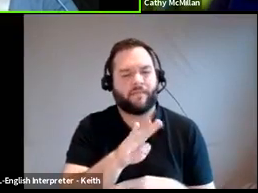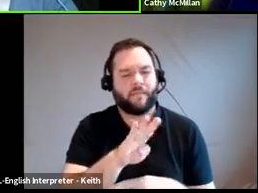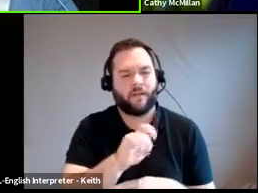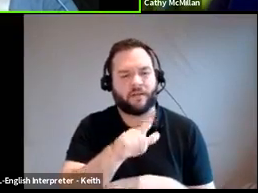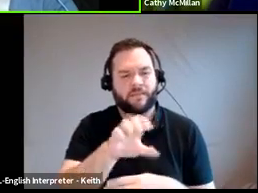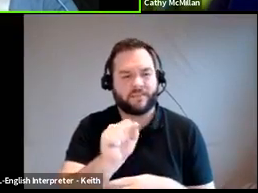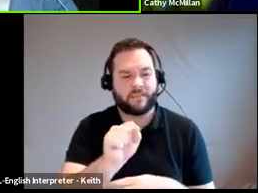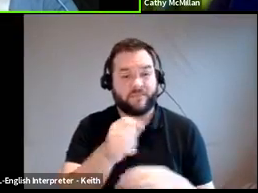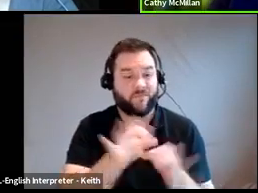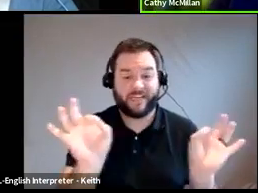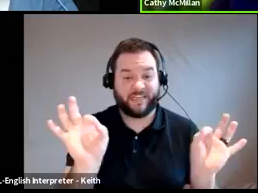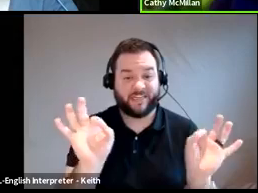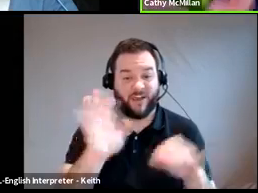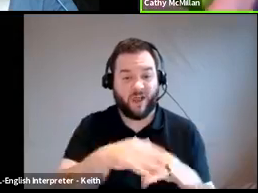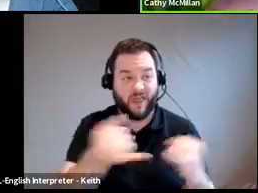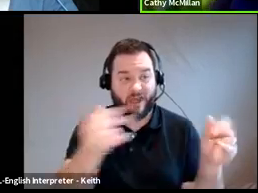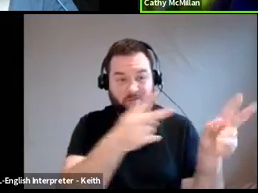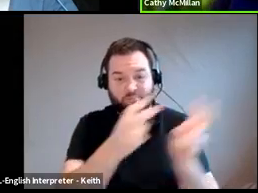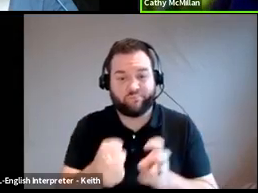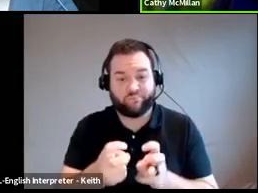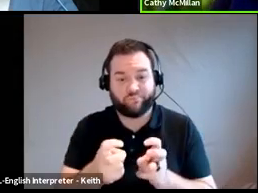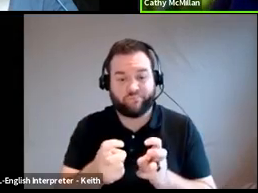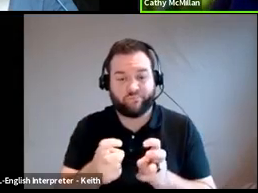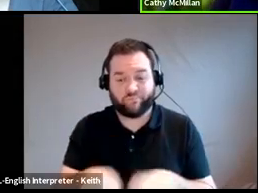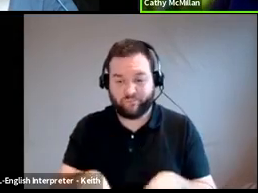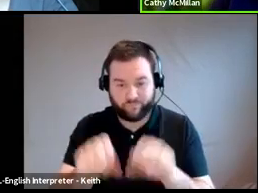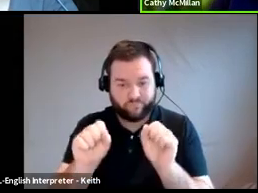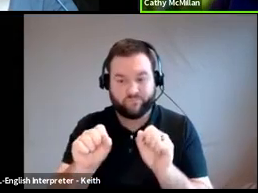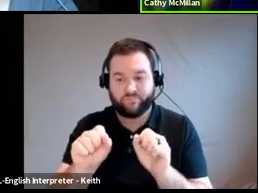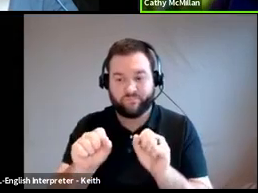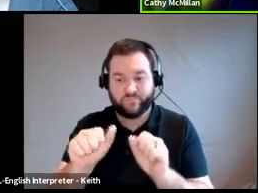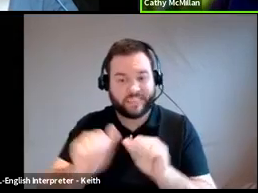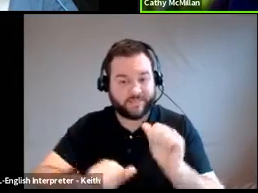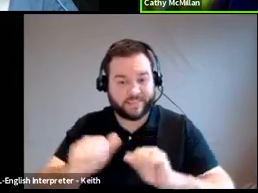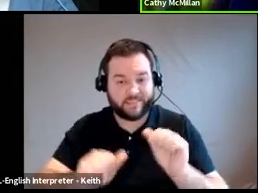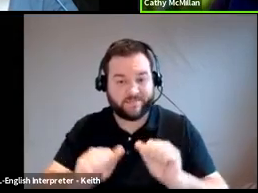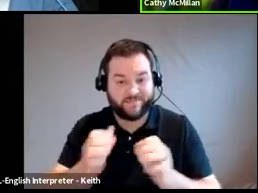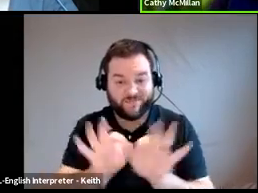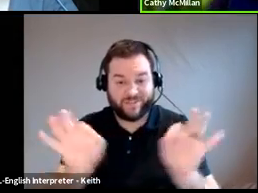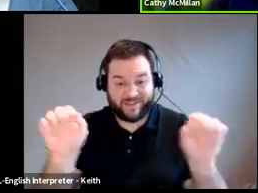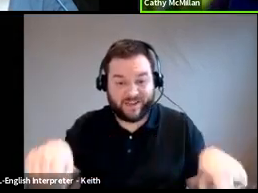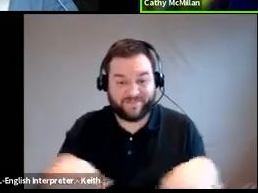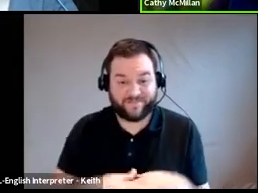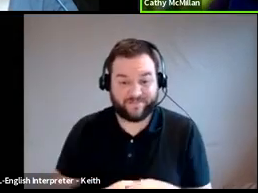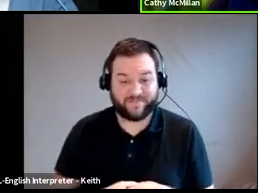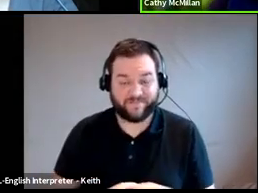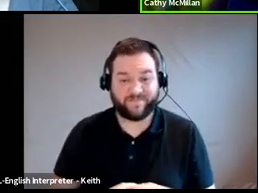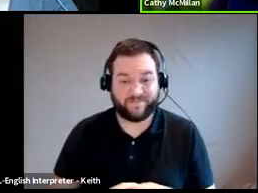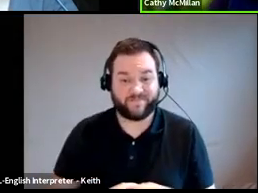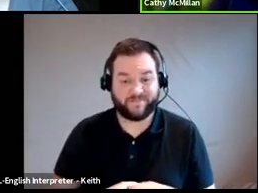t the one called the devil's the one called the devil's is free you. u can get it offline or u can get it offline or online and download it and use and download it and use it for